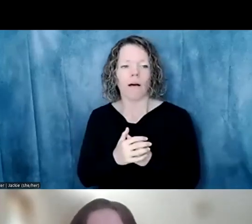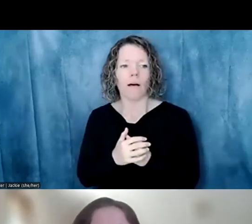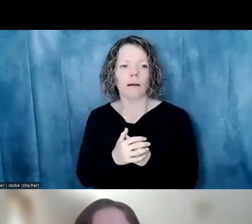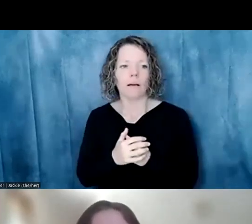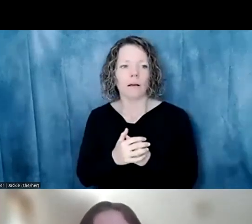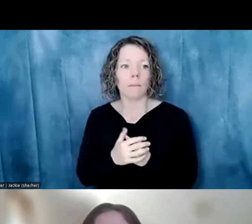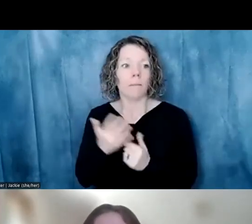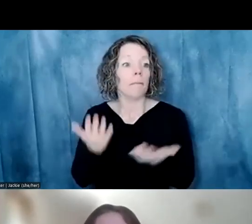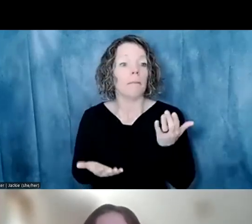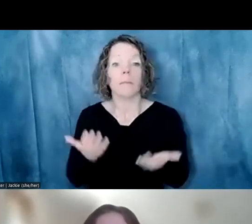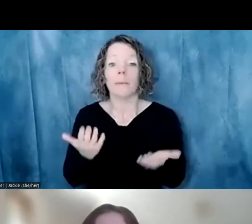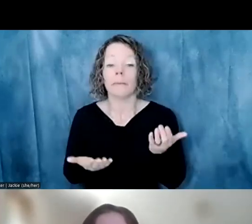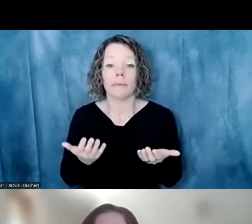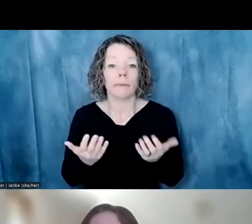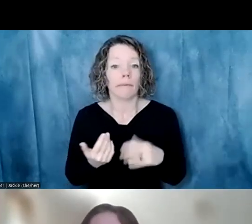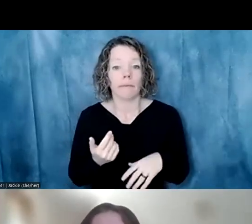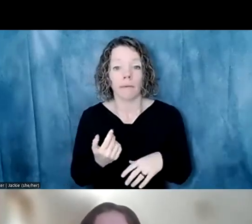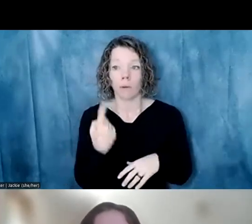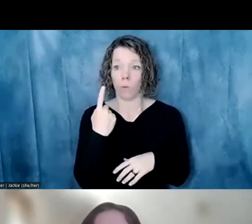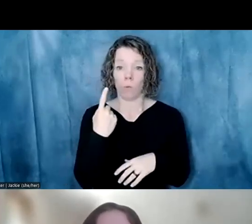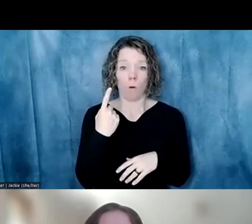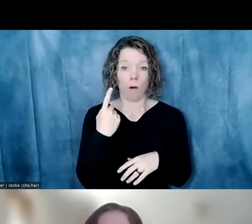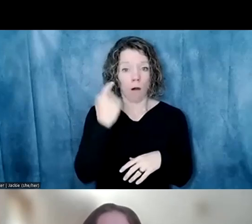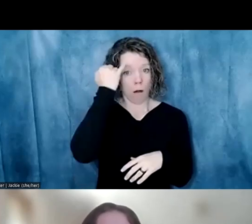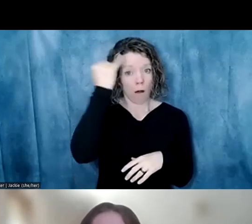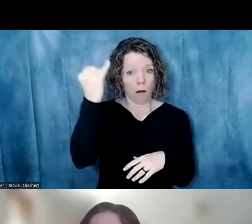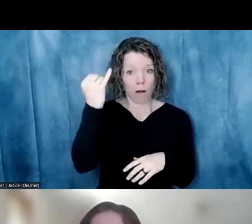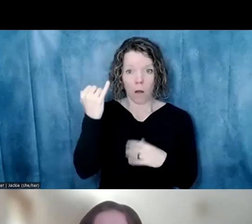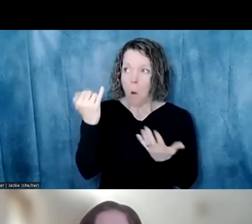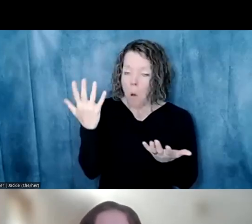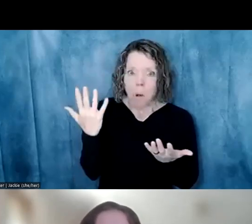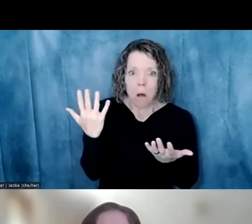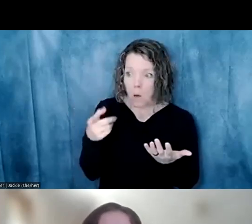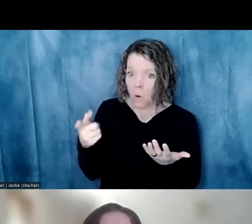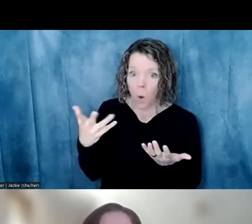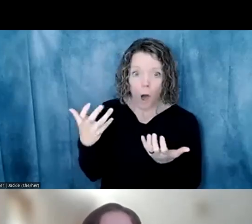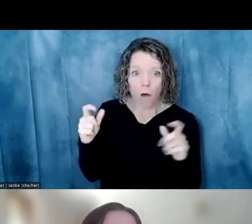roles that can support a person to take them to Planet Fitness or other working out, to learning,